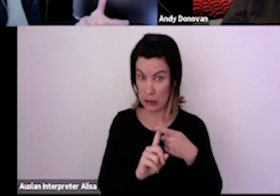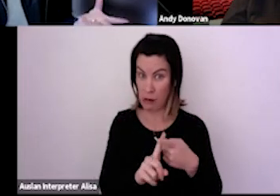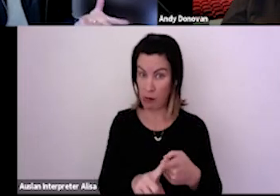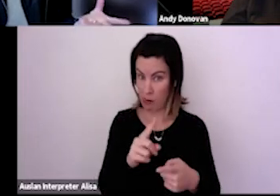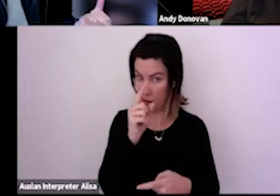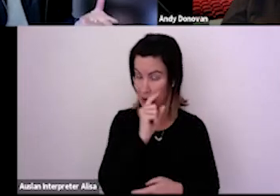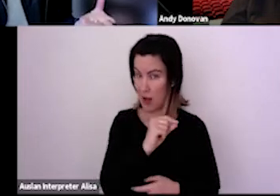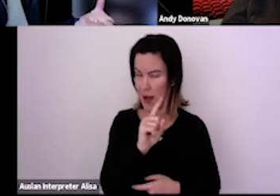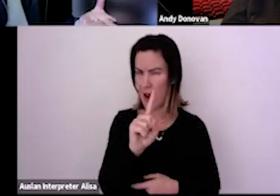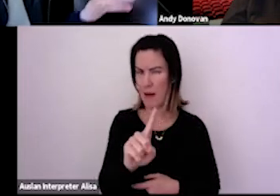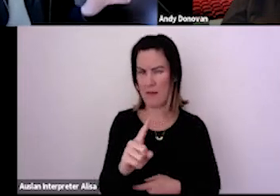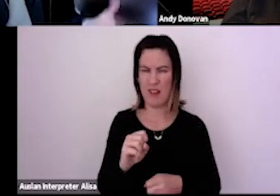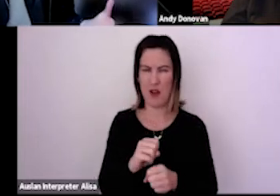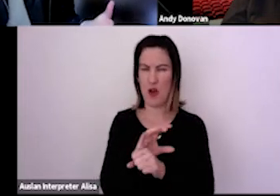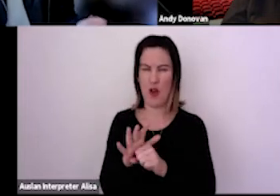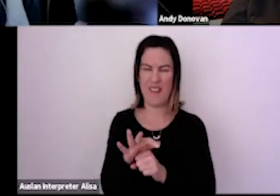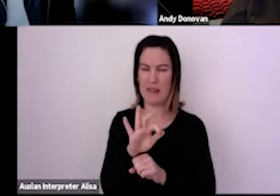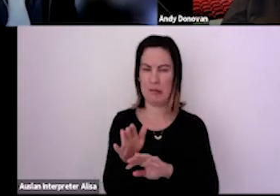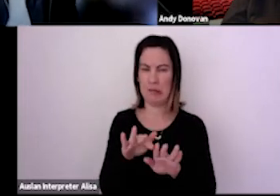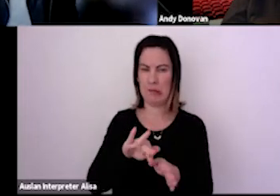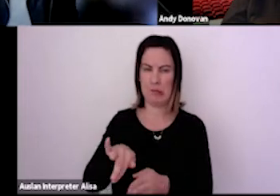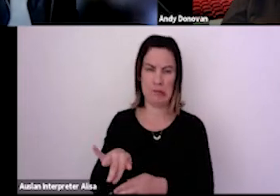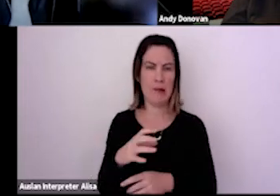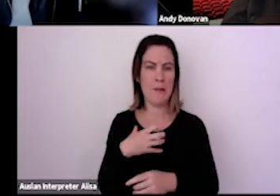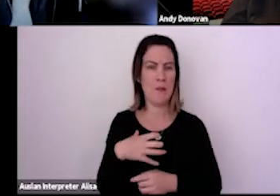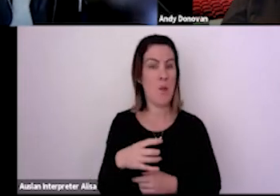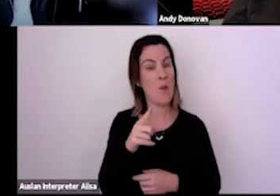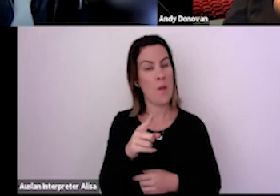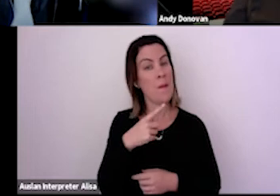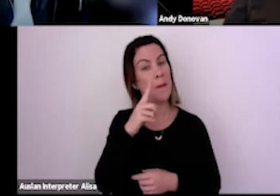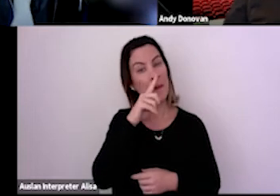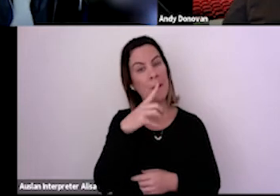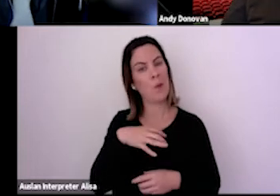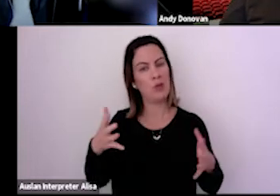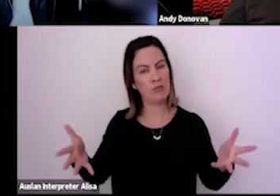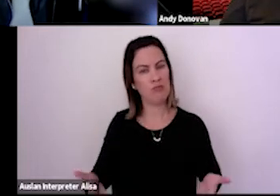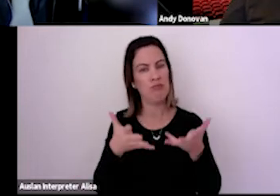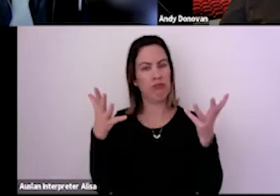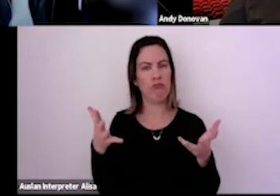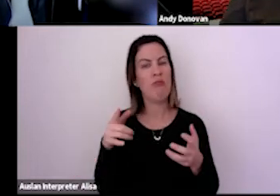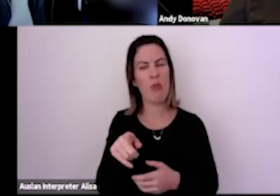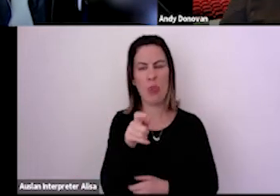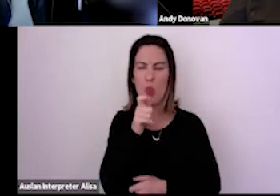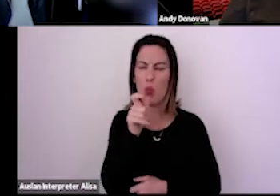want to fell uplifted and inspired. I love, Monica, that you have used the words degenerative and uplifting. That